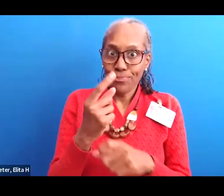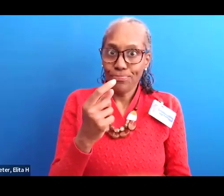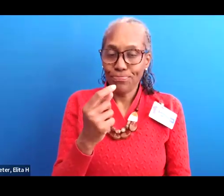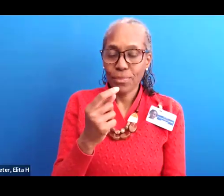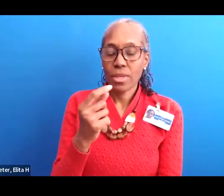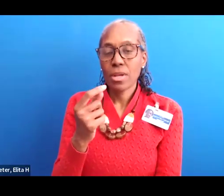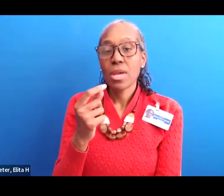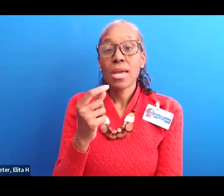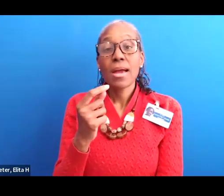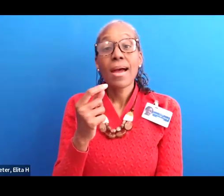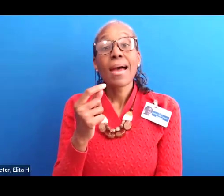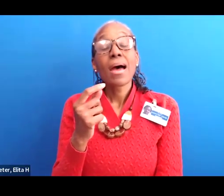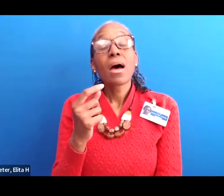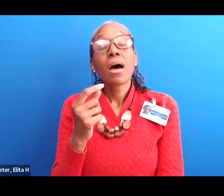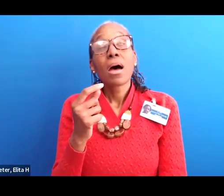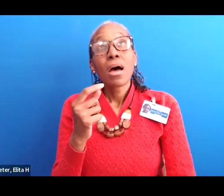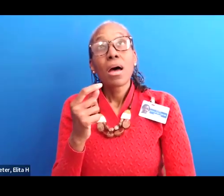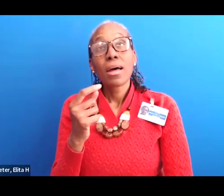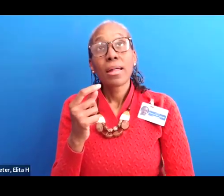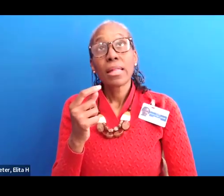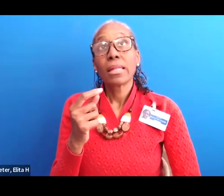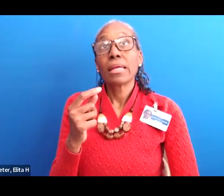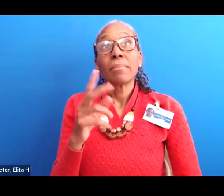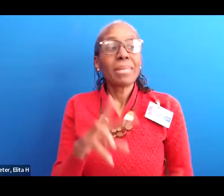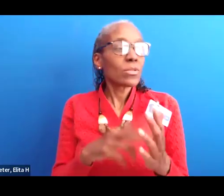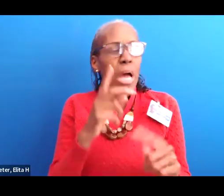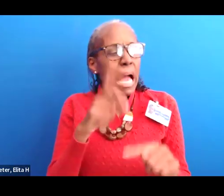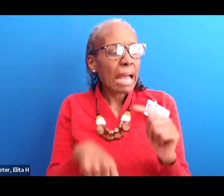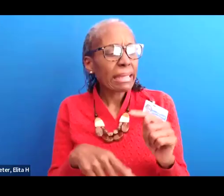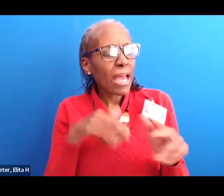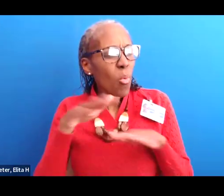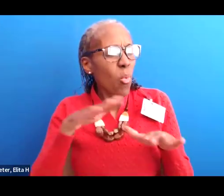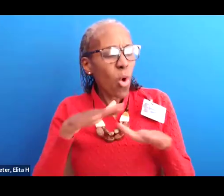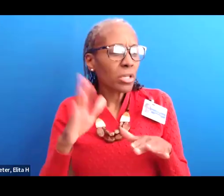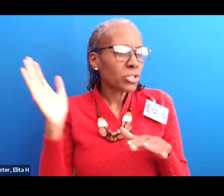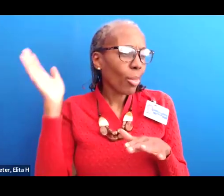That does not mean that you go and, well, “I can't possibly walk. That isn't for me.”